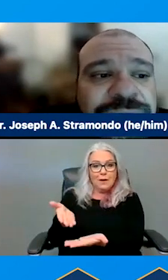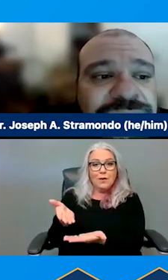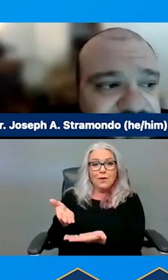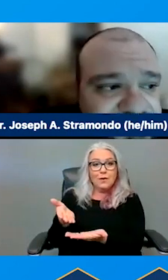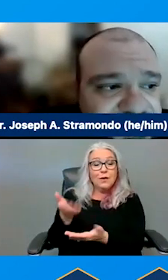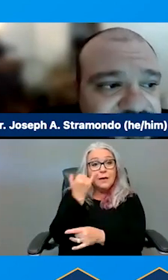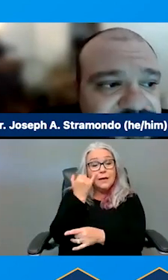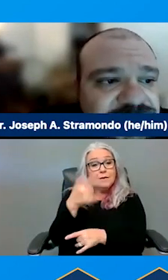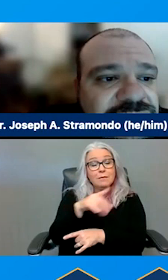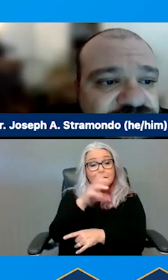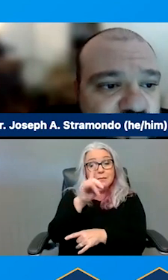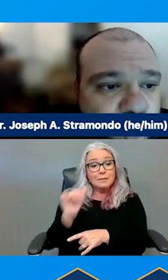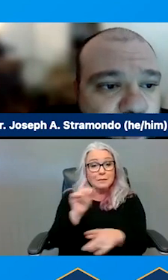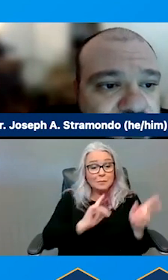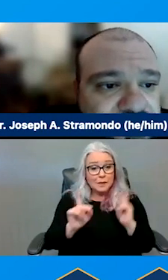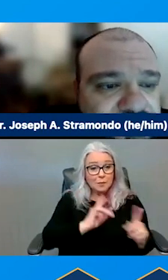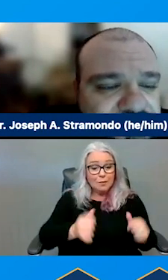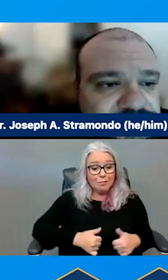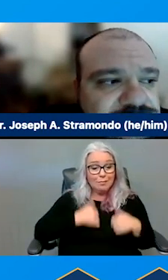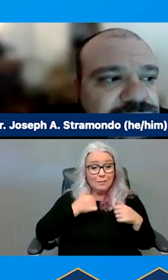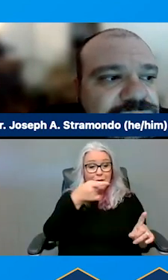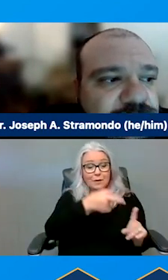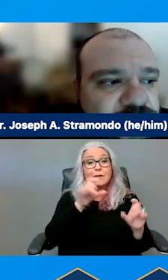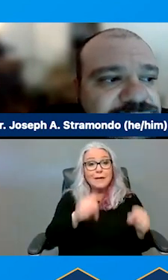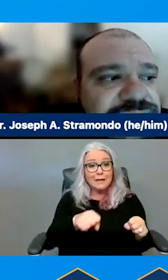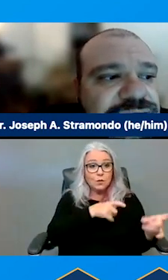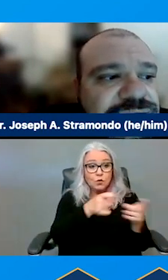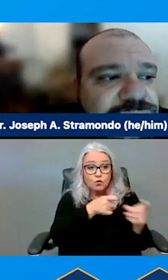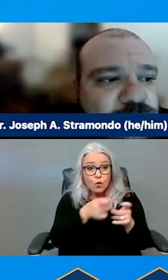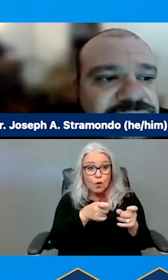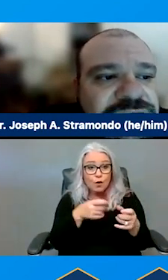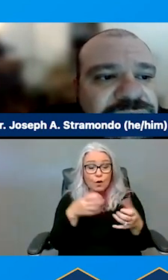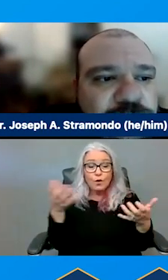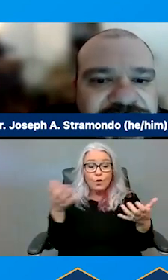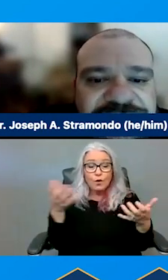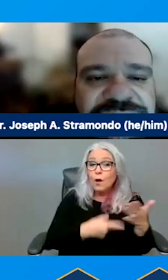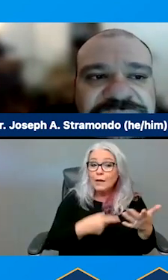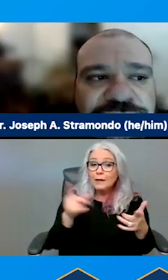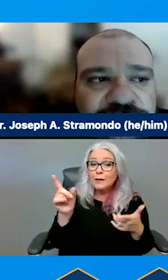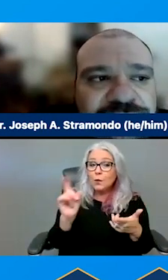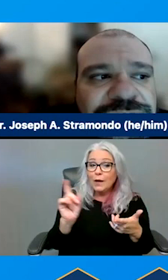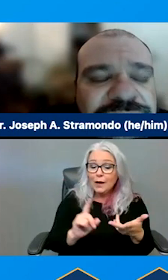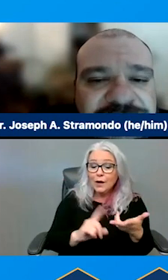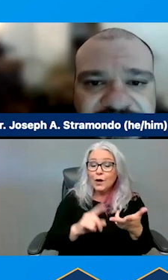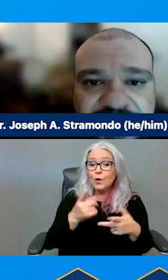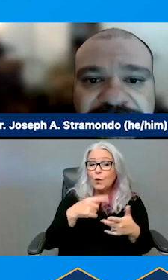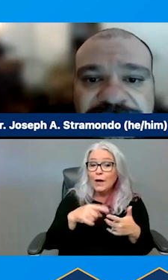As long as the disabled people living there control the what, where, when, and who of their